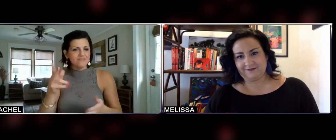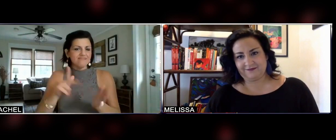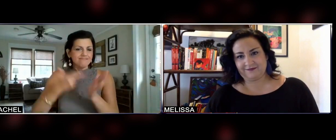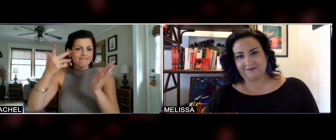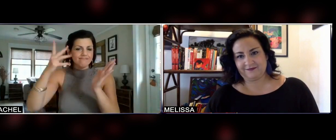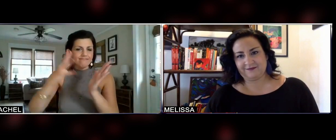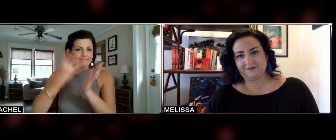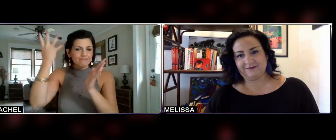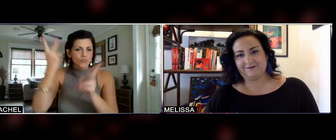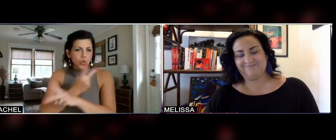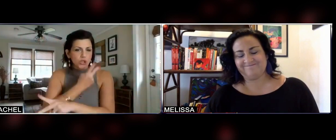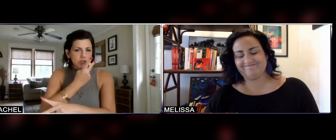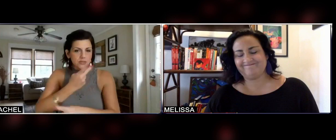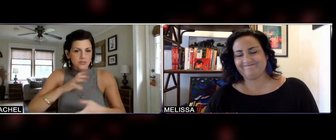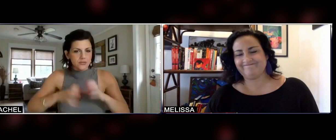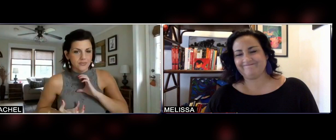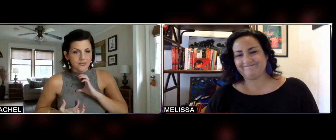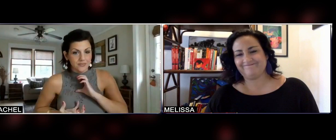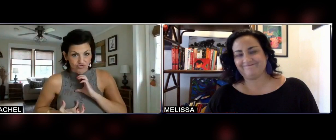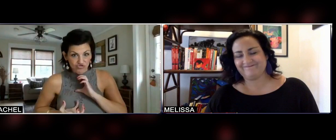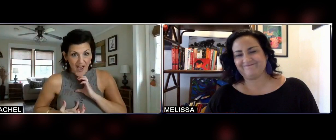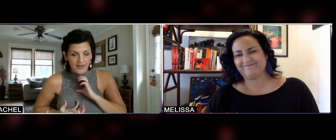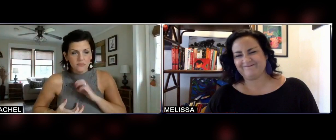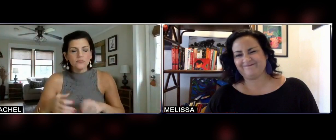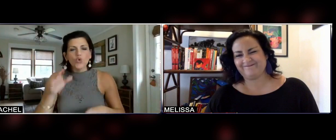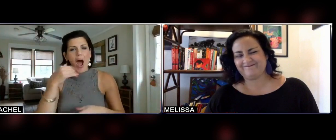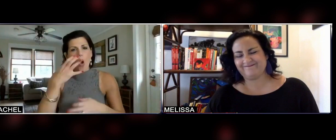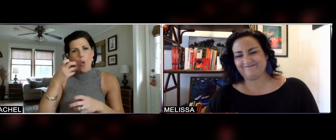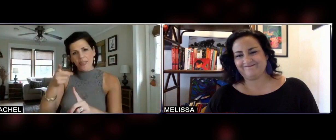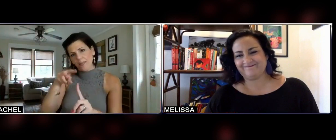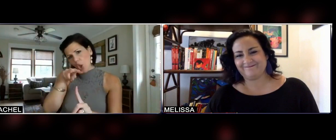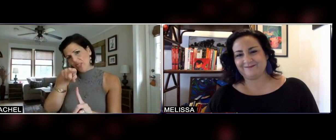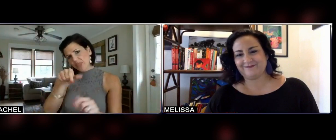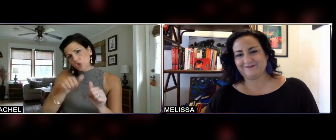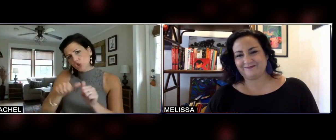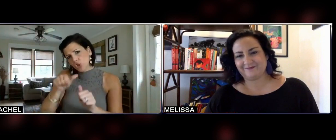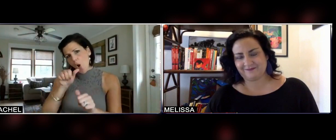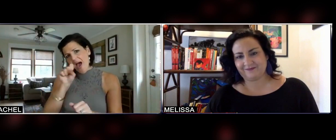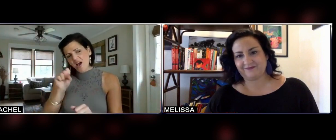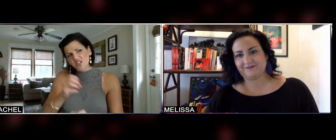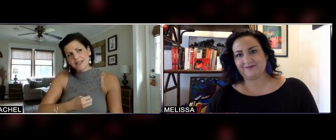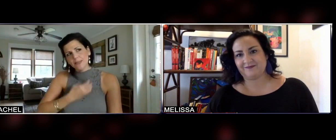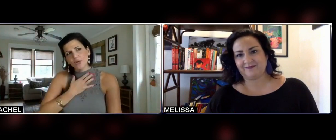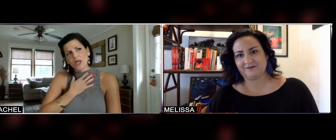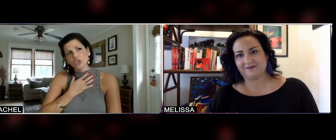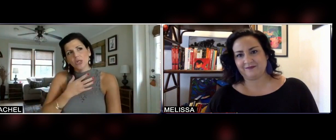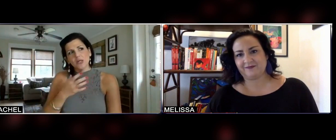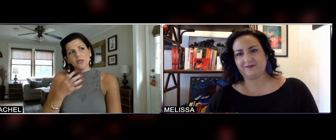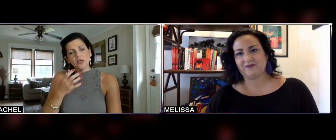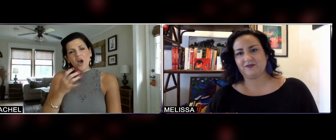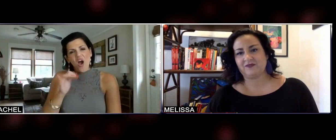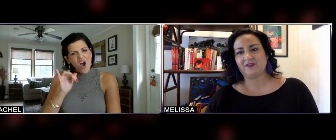the impact is so much greater for hearing parents who don't know anything. So I want them to look at this show as inspiration